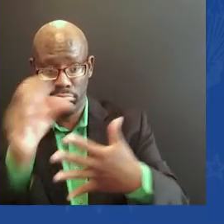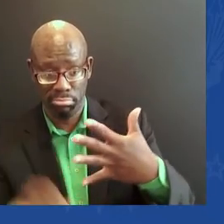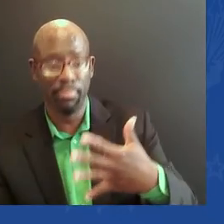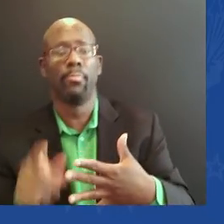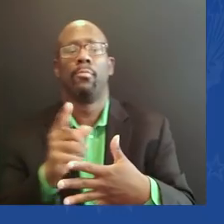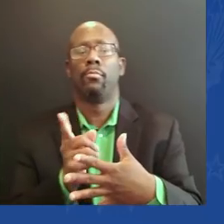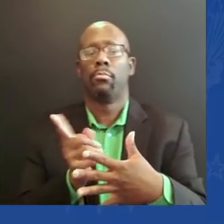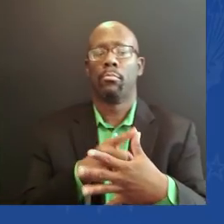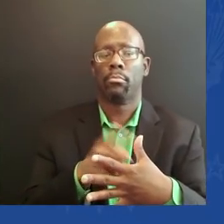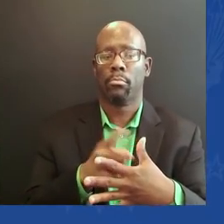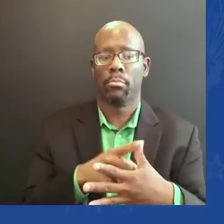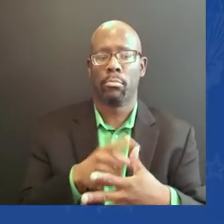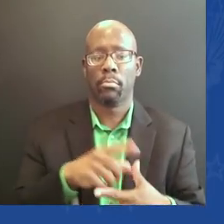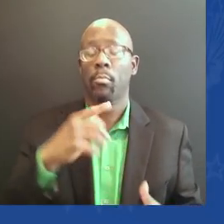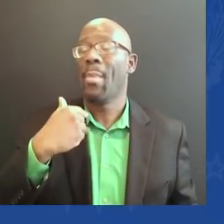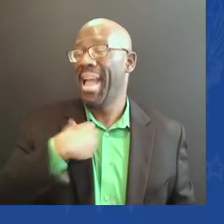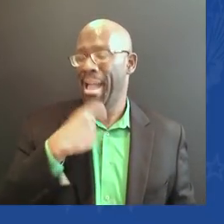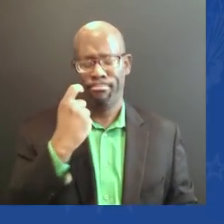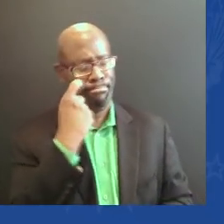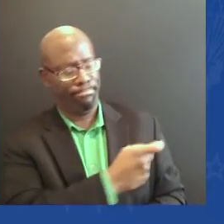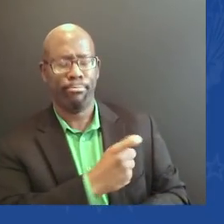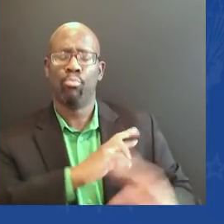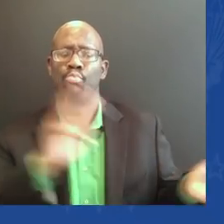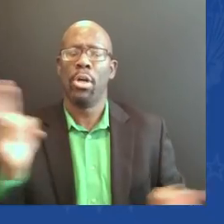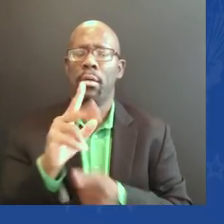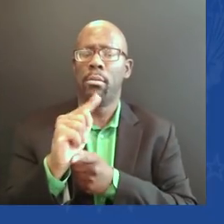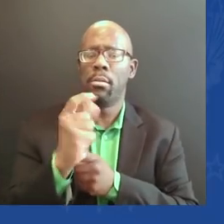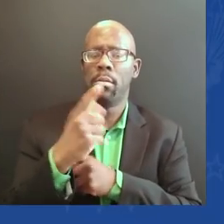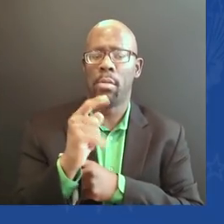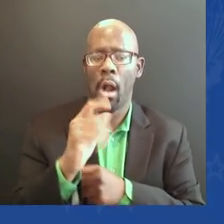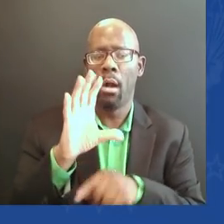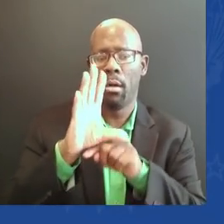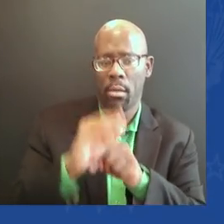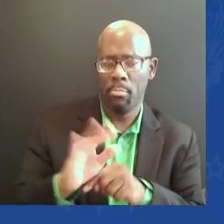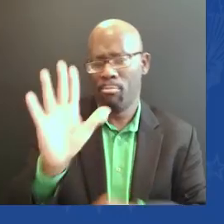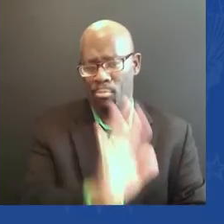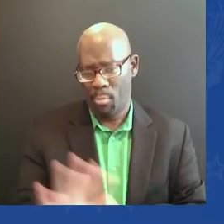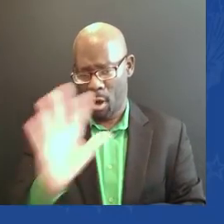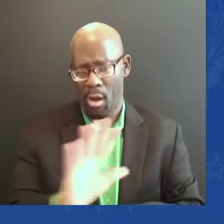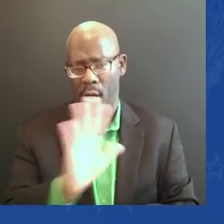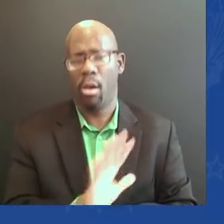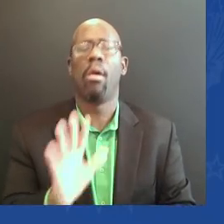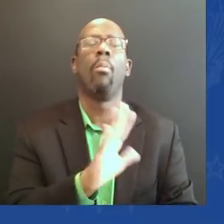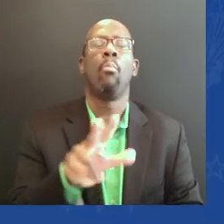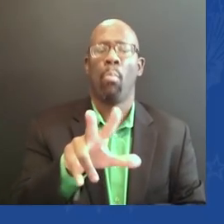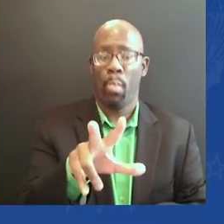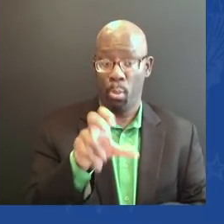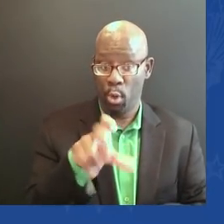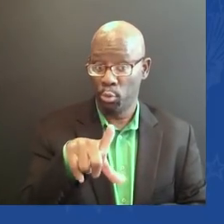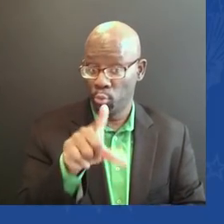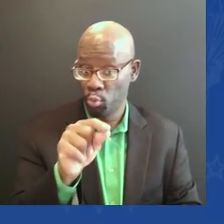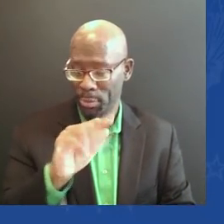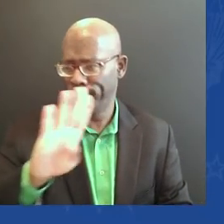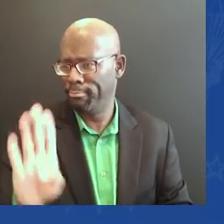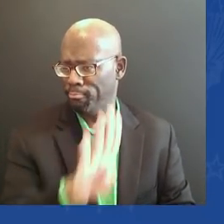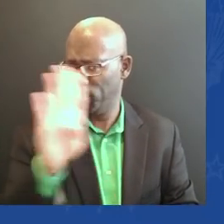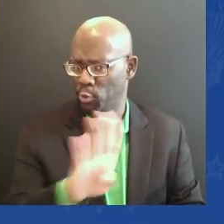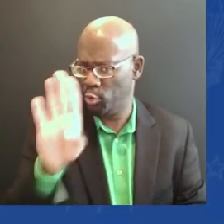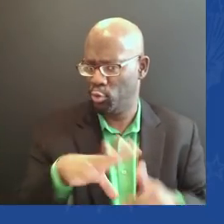of $320 billion for dealing with alternatives by people getting a tax credit for moving on --